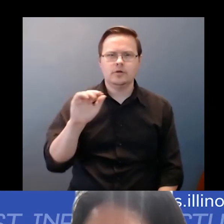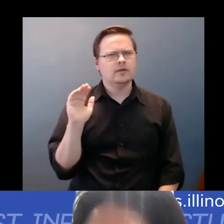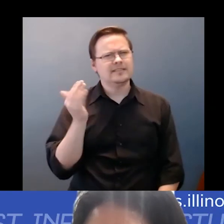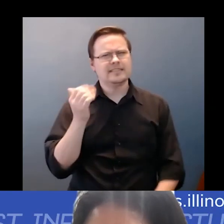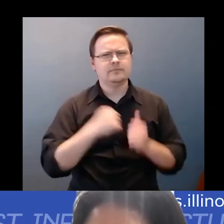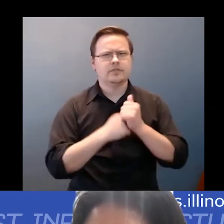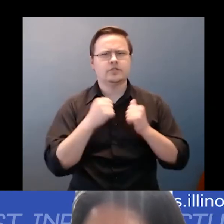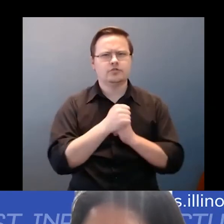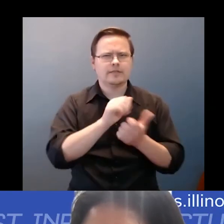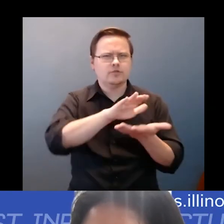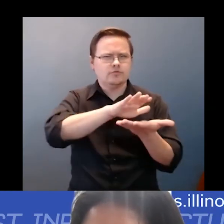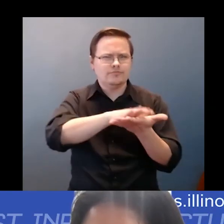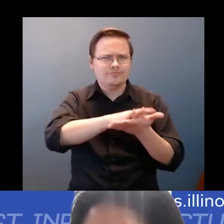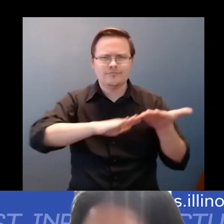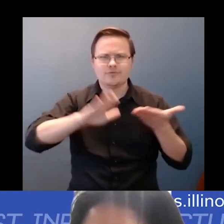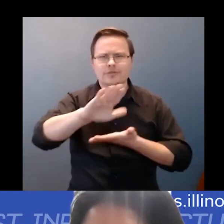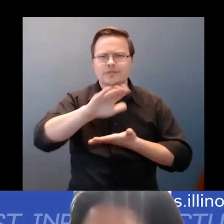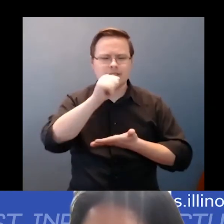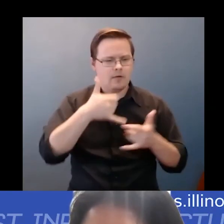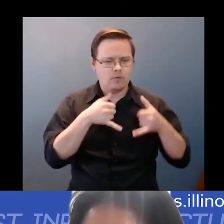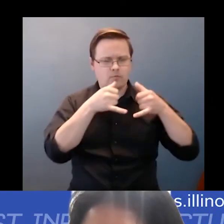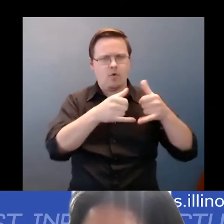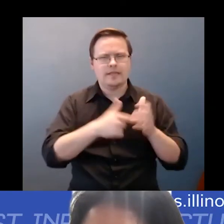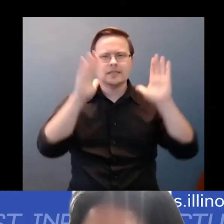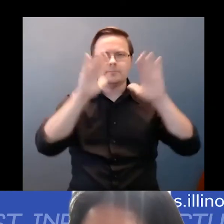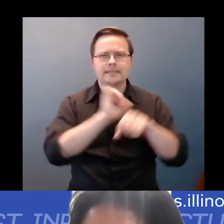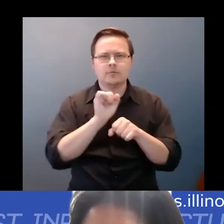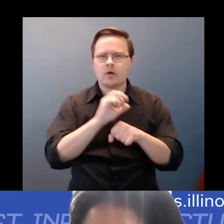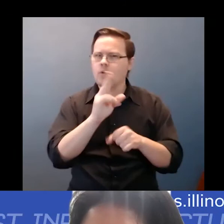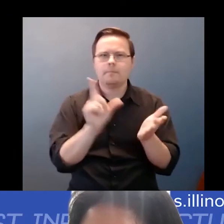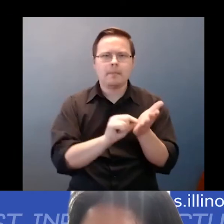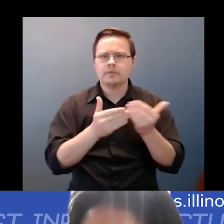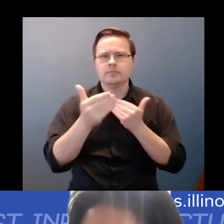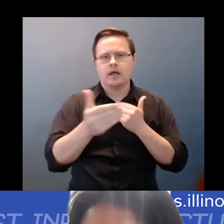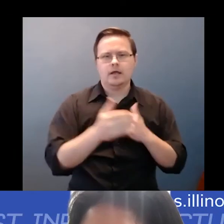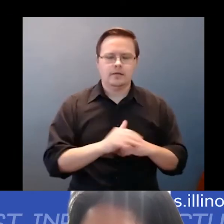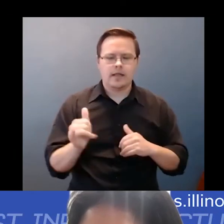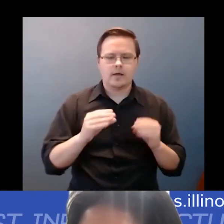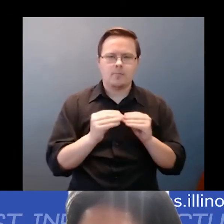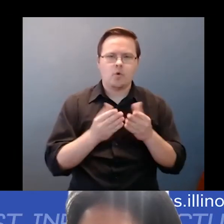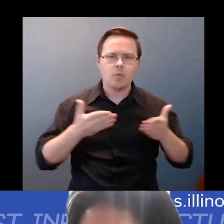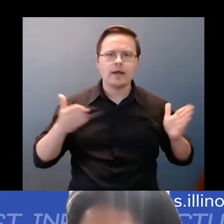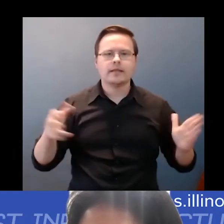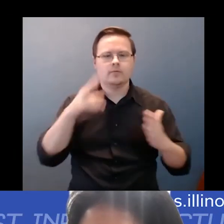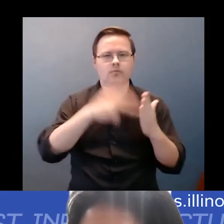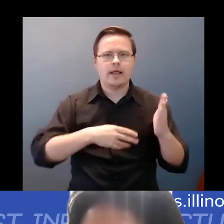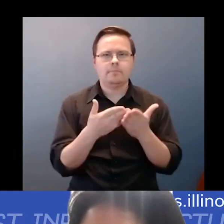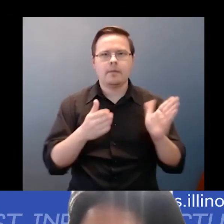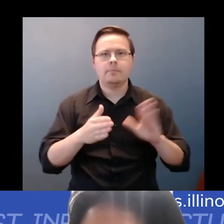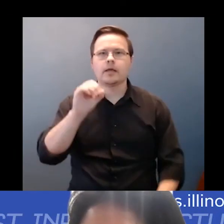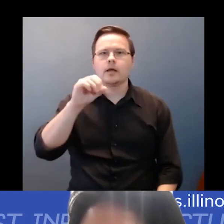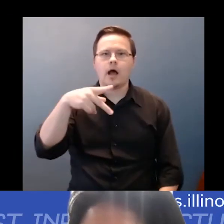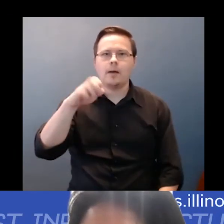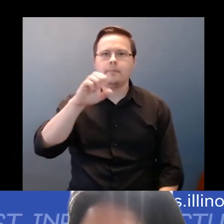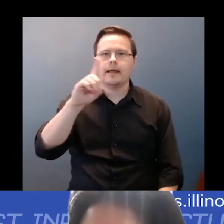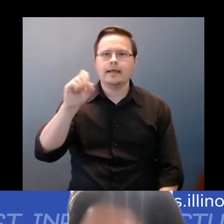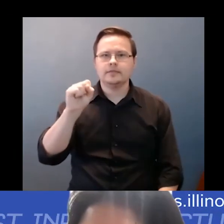It often seems that the structure of academia doesn't reward this incredible amazing work, or even publishing beyond it, such as a more widely read public opinion.